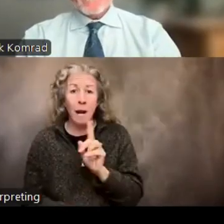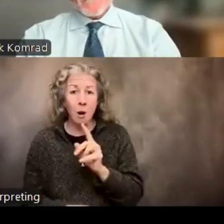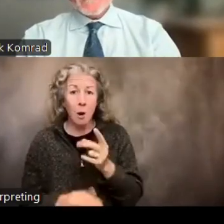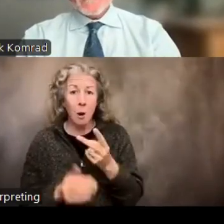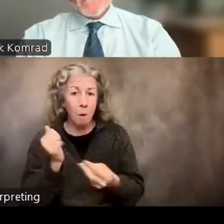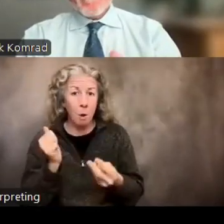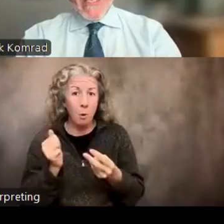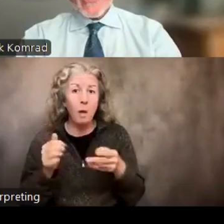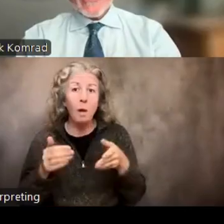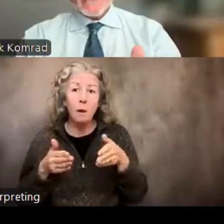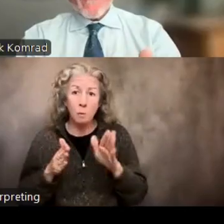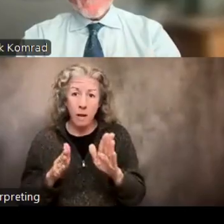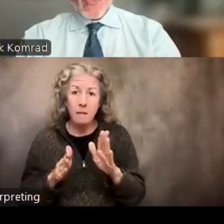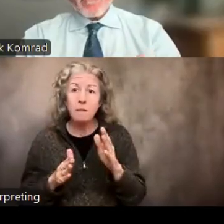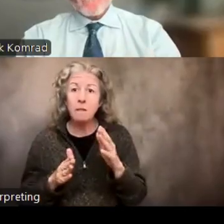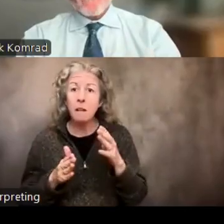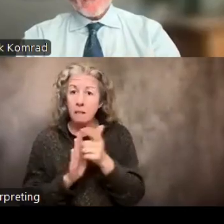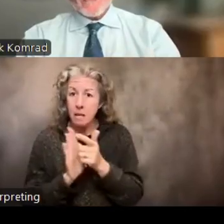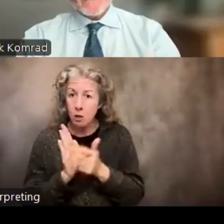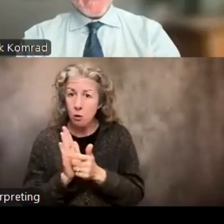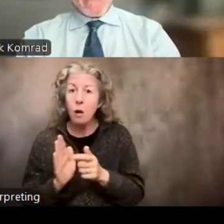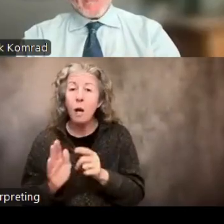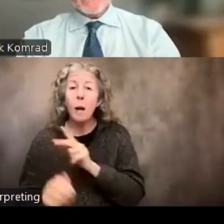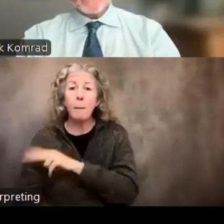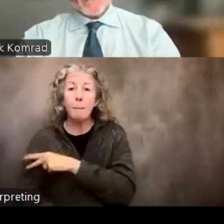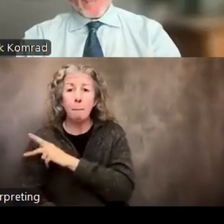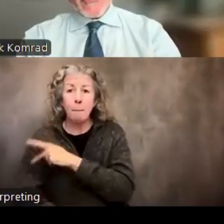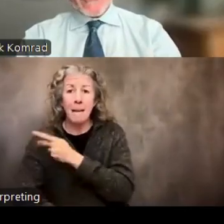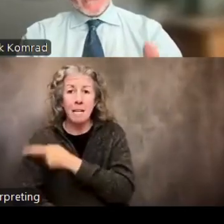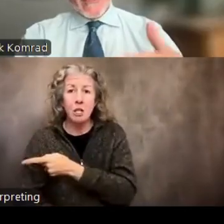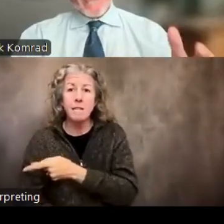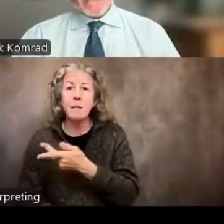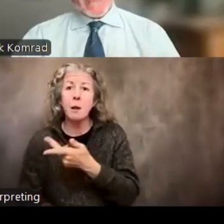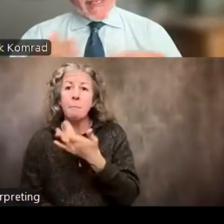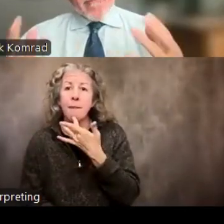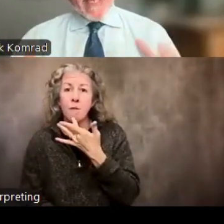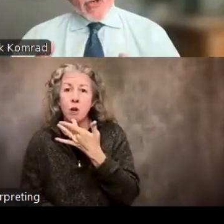methods, patients far prefer to outsource this as a medical